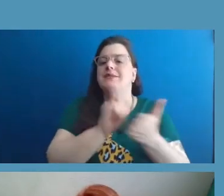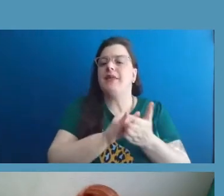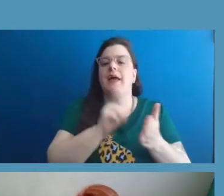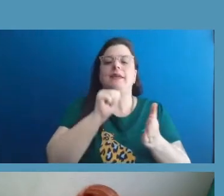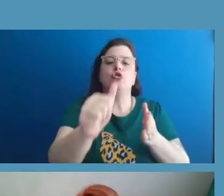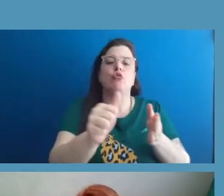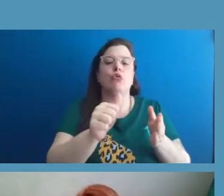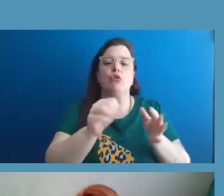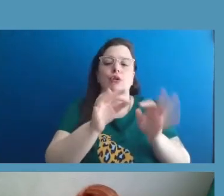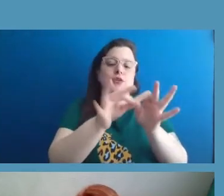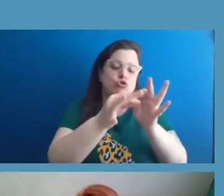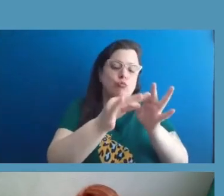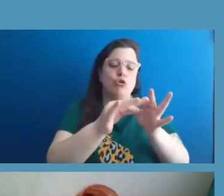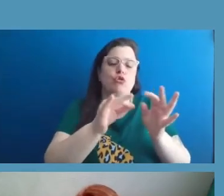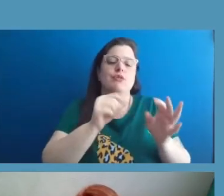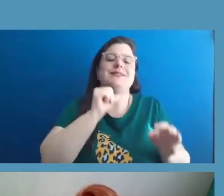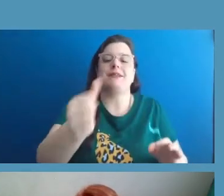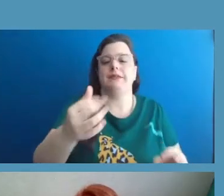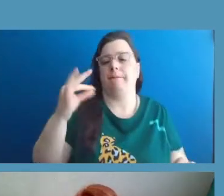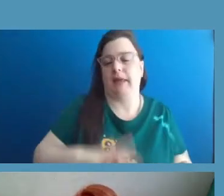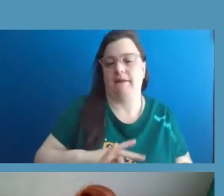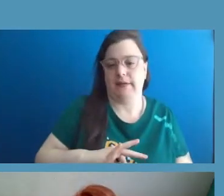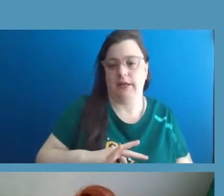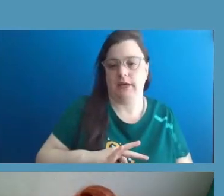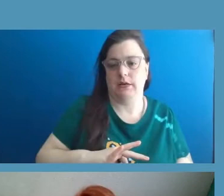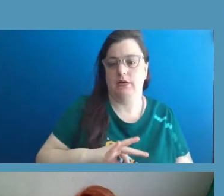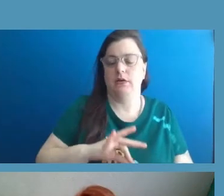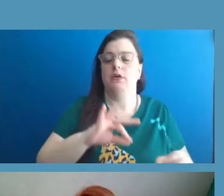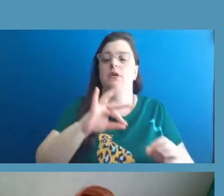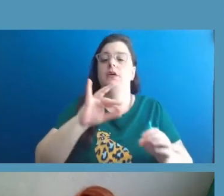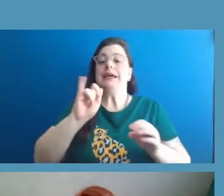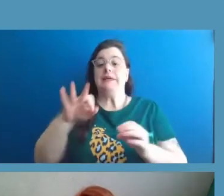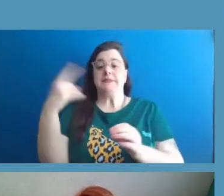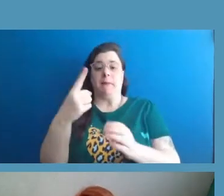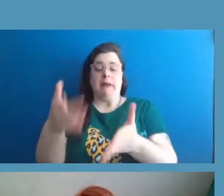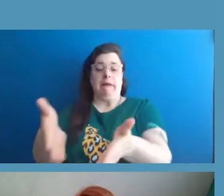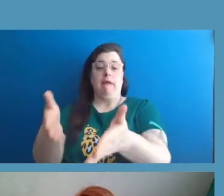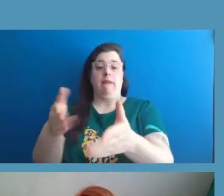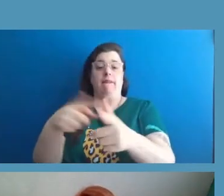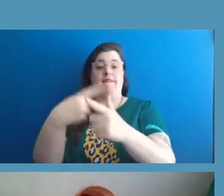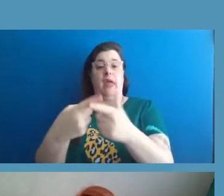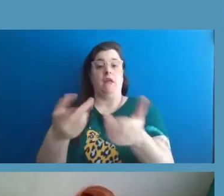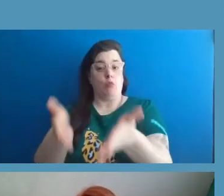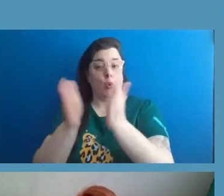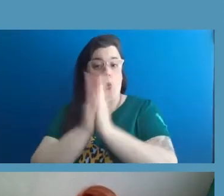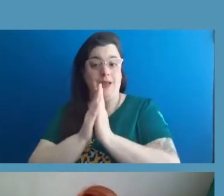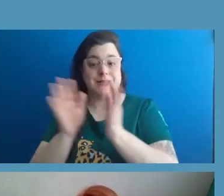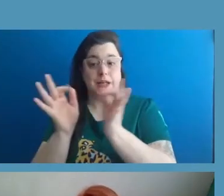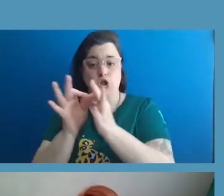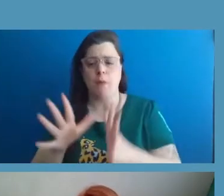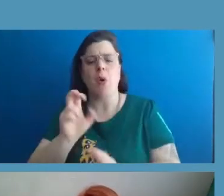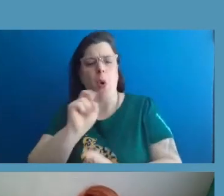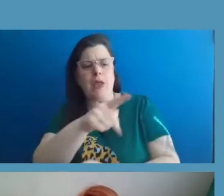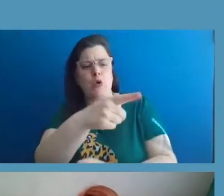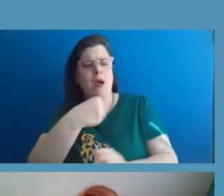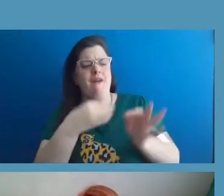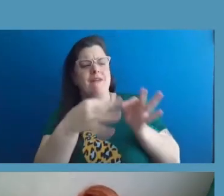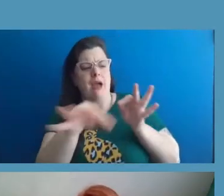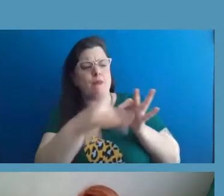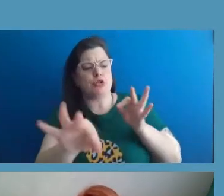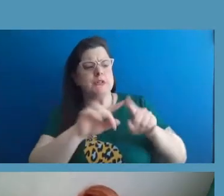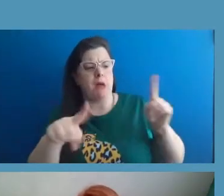a lot more people in ways that interpreters do not benefit. And then if you request an